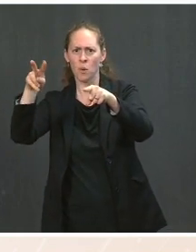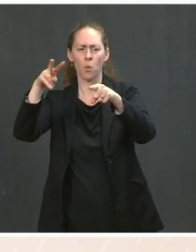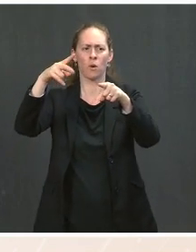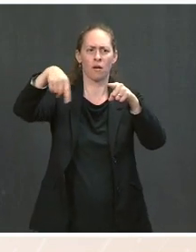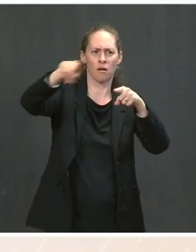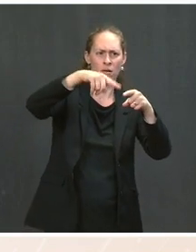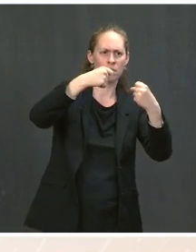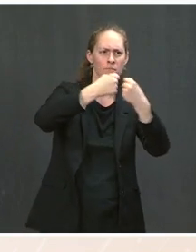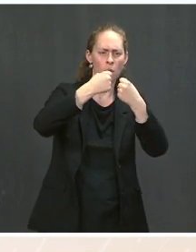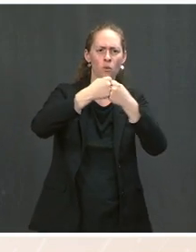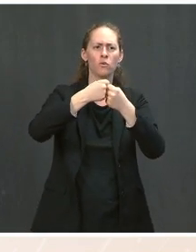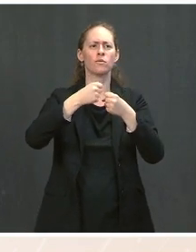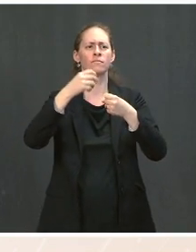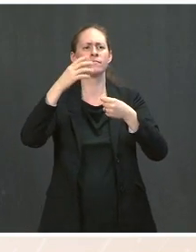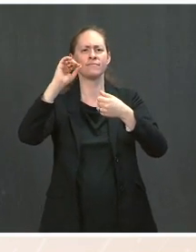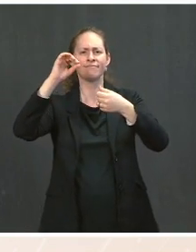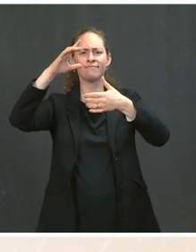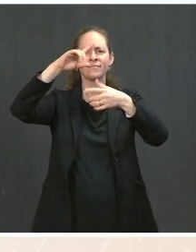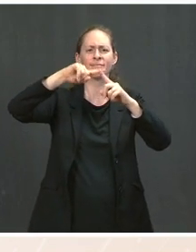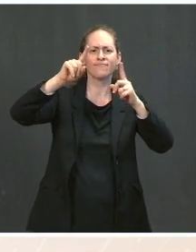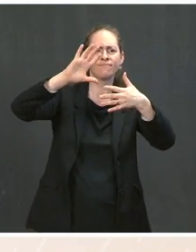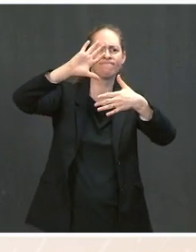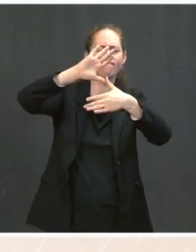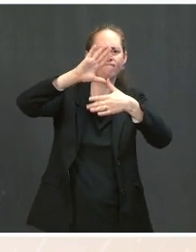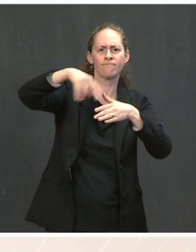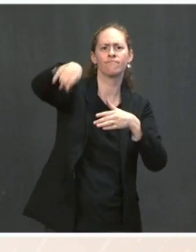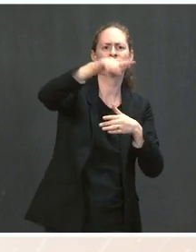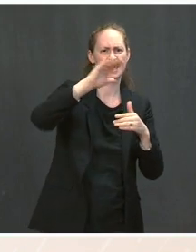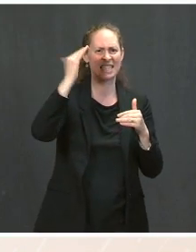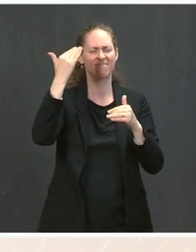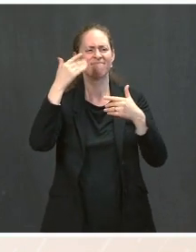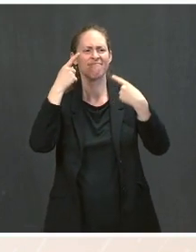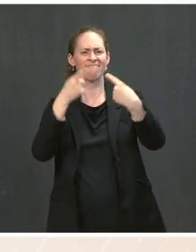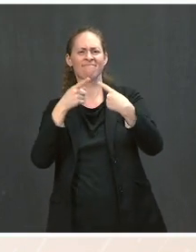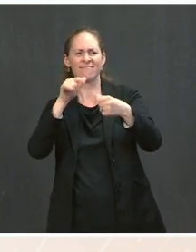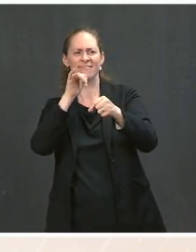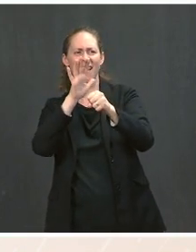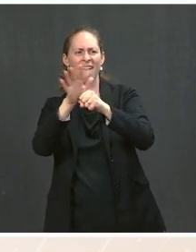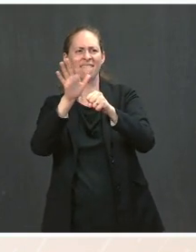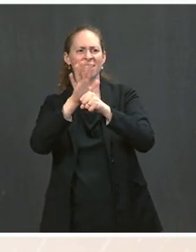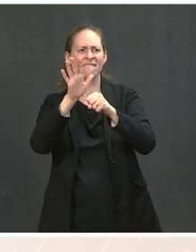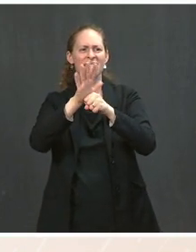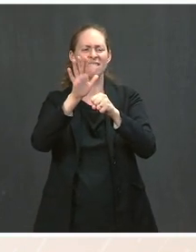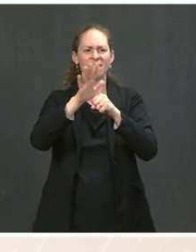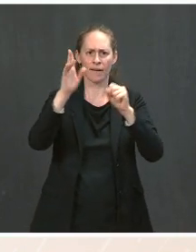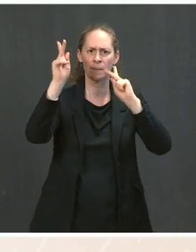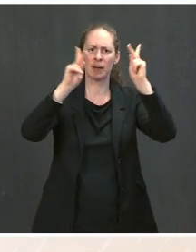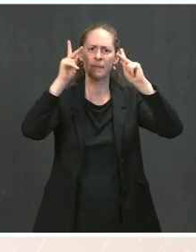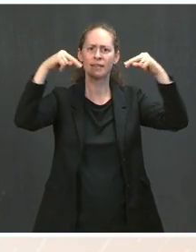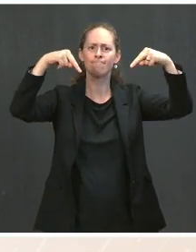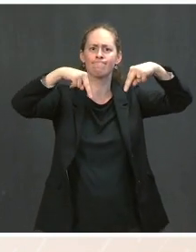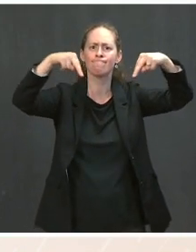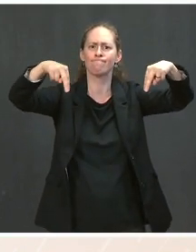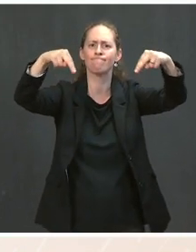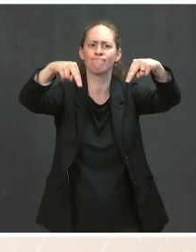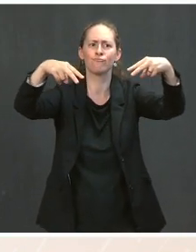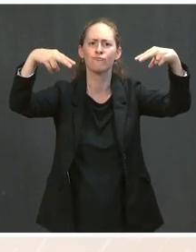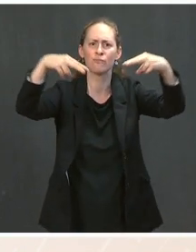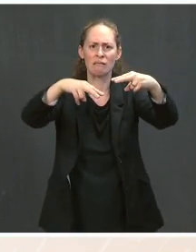How many agents are going to be diverted ultimately? And can they maintain security along that rather long northern border?